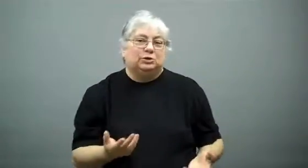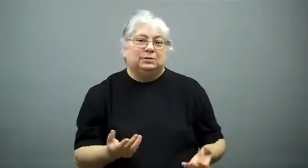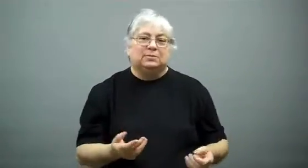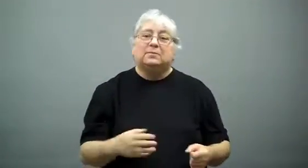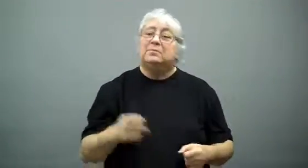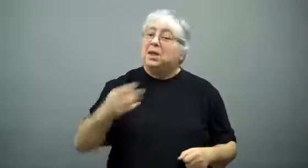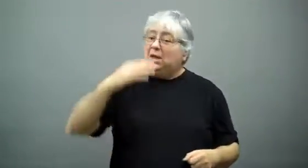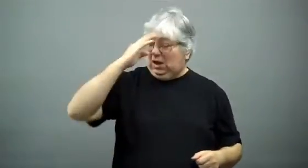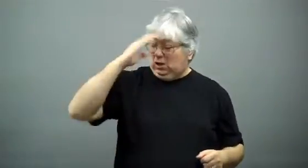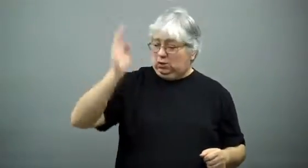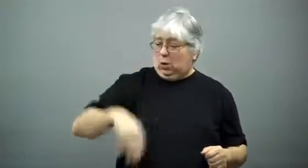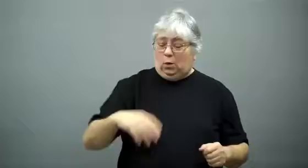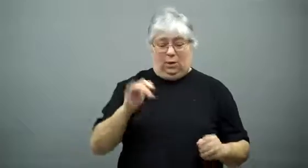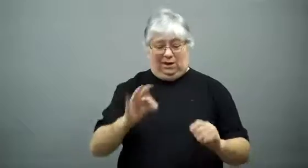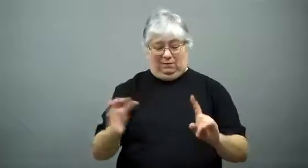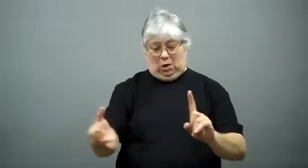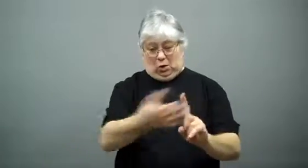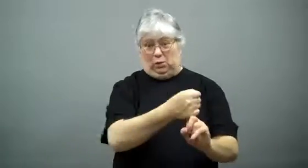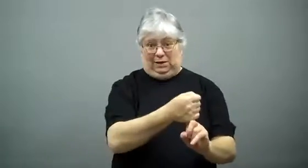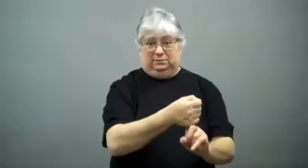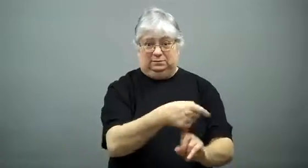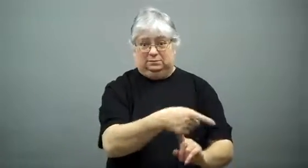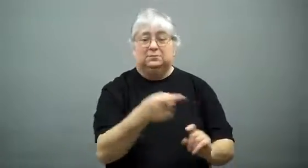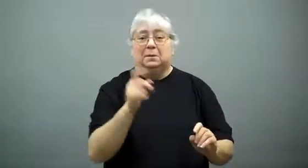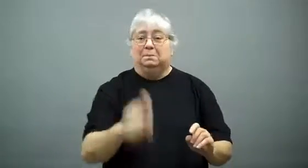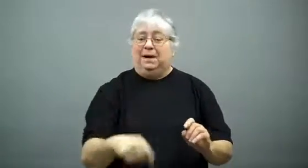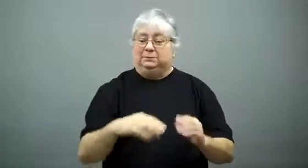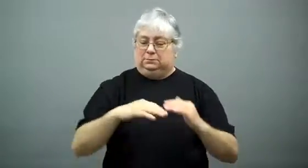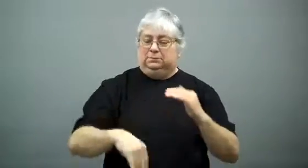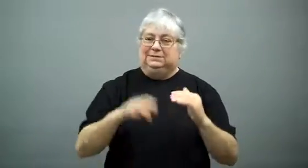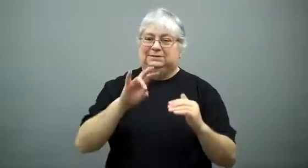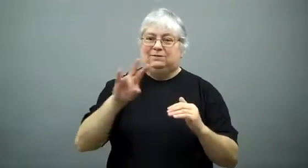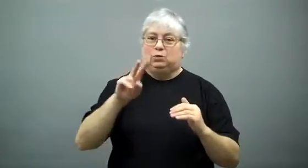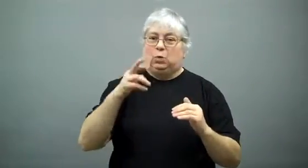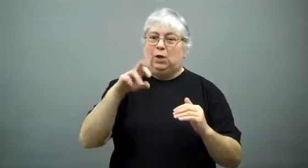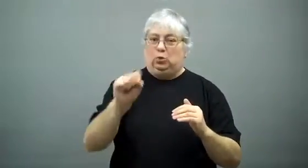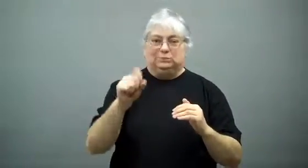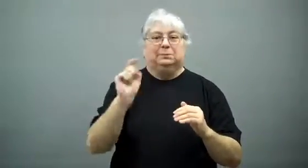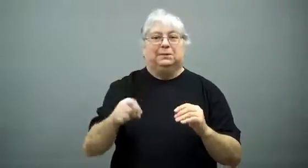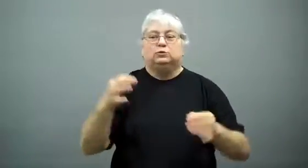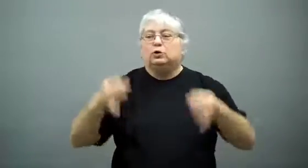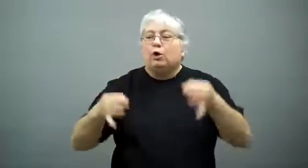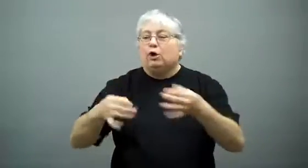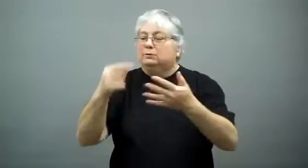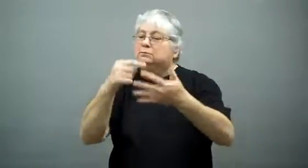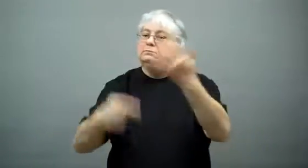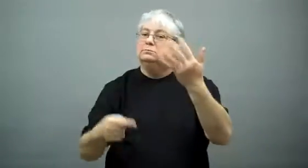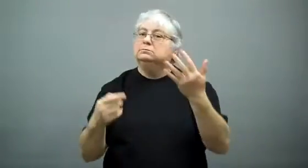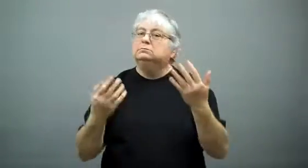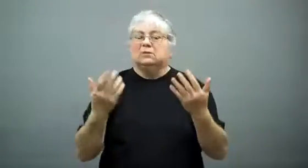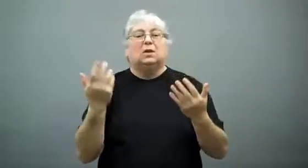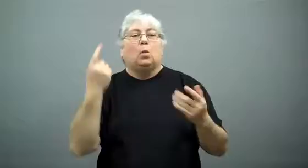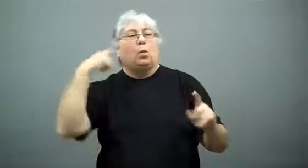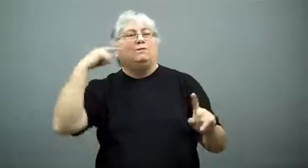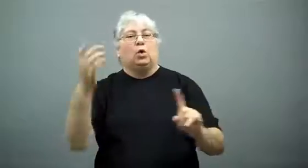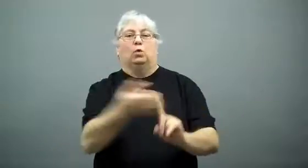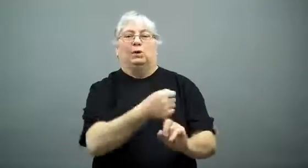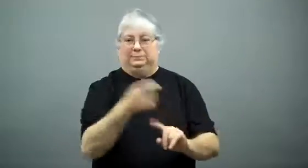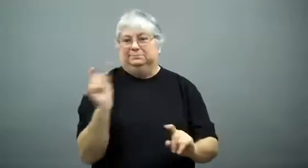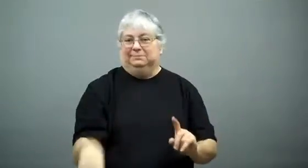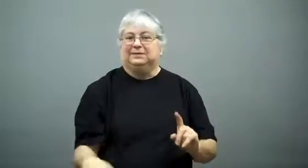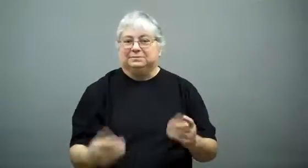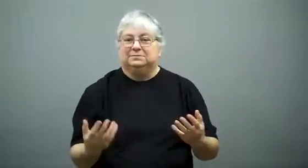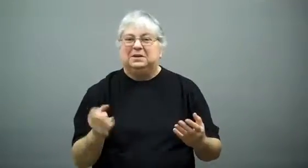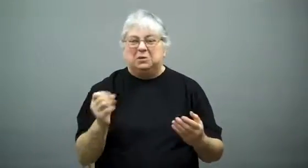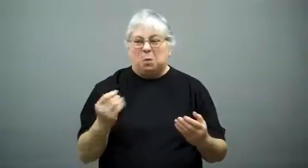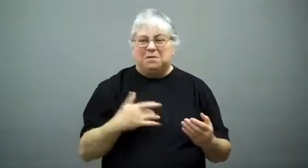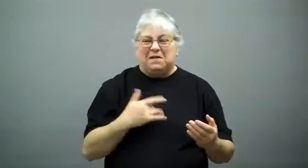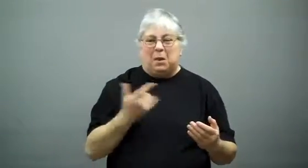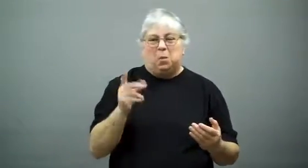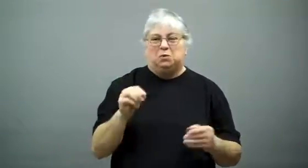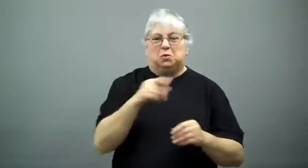People who are arrested must be charged within 72 hours.